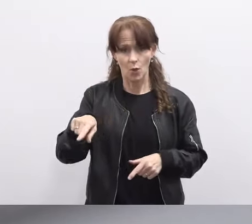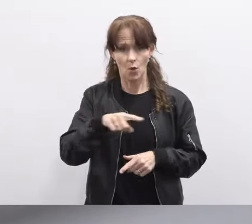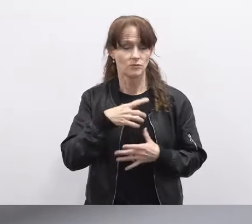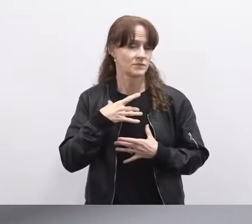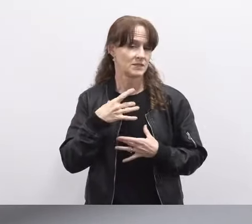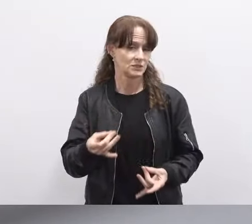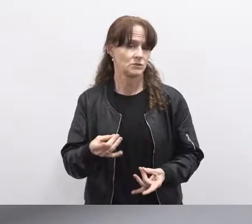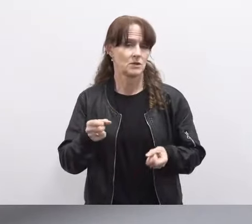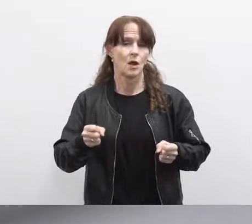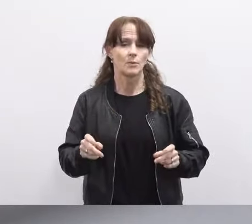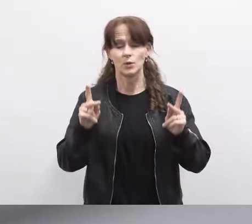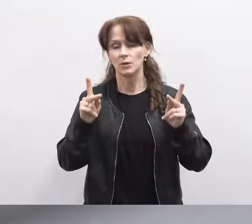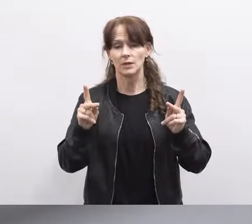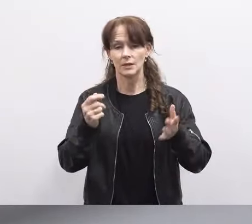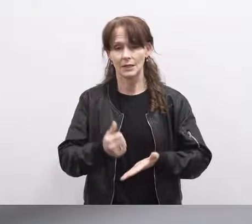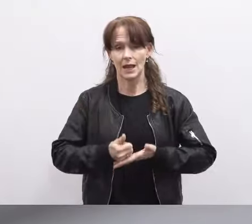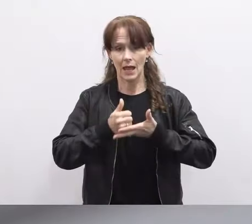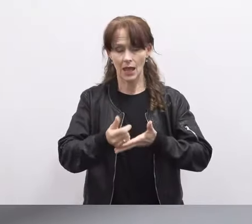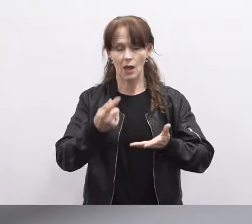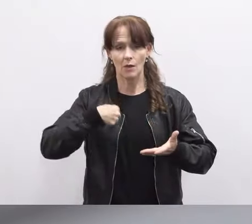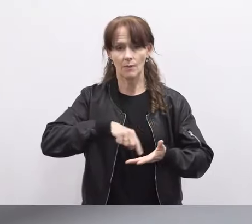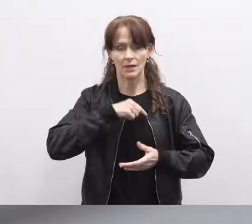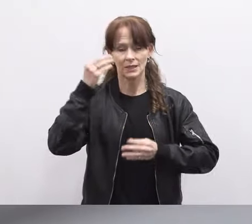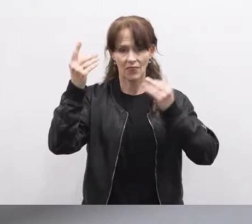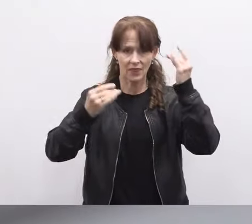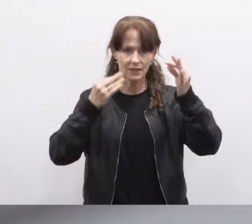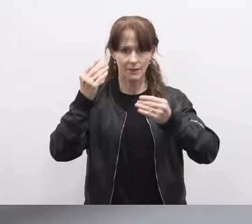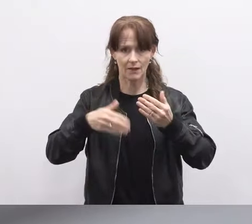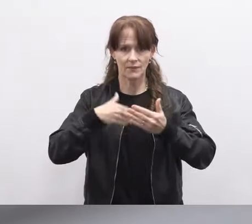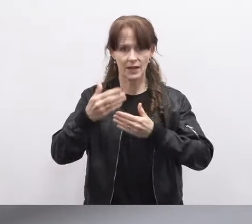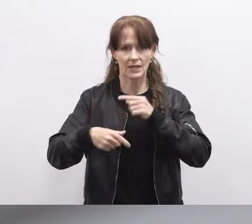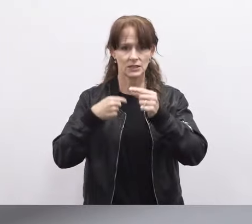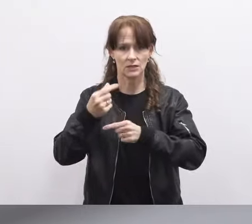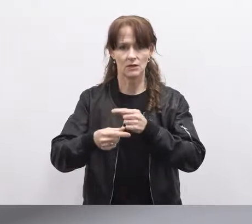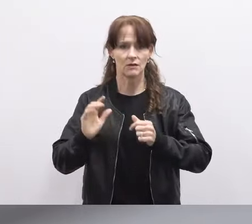this is an opportunity to help us think about the next generation of our students